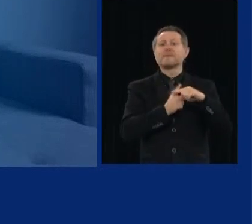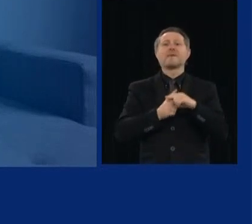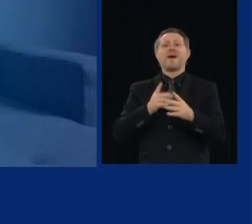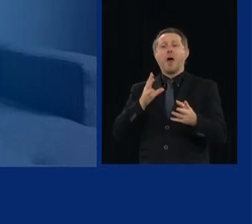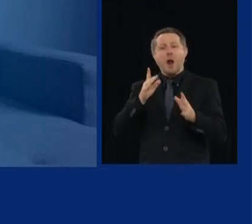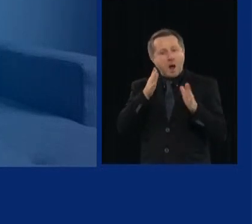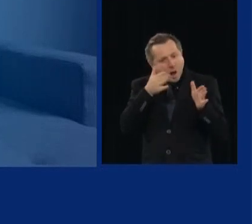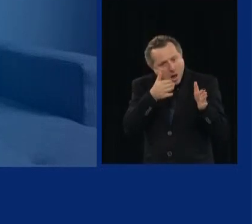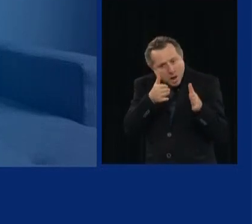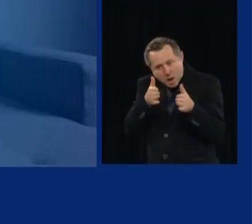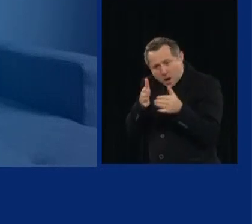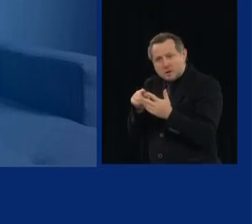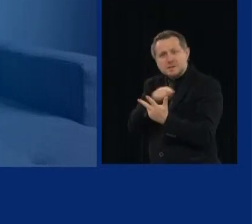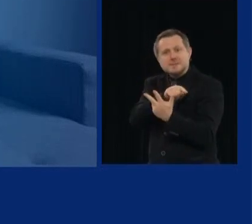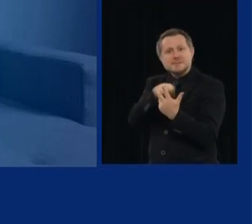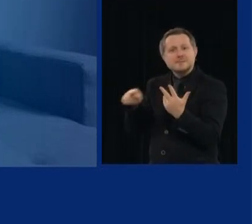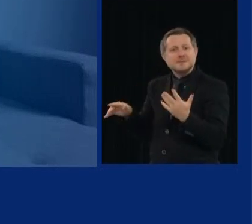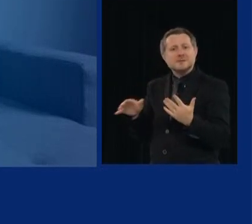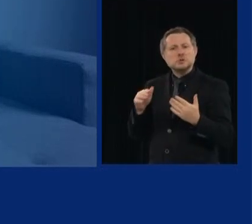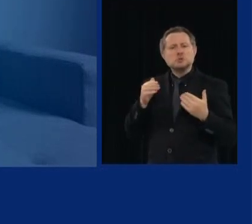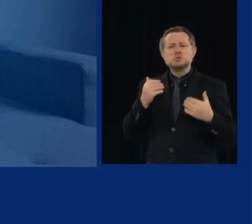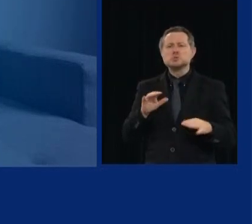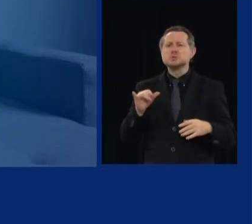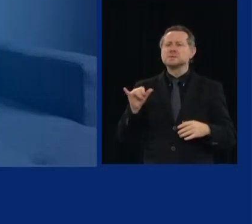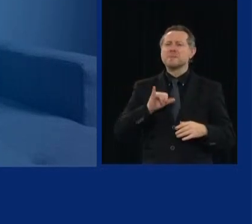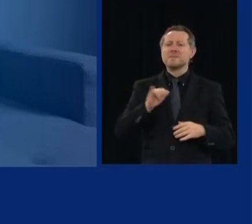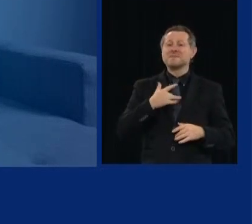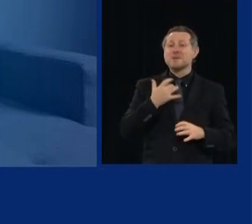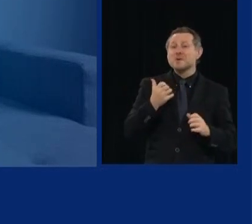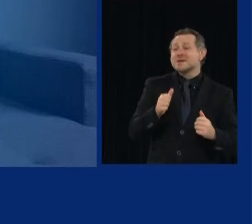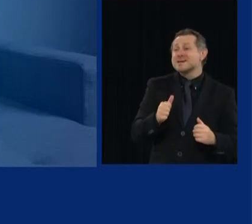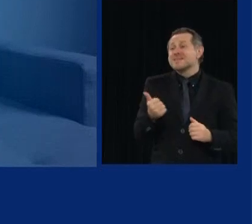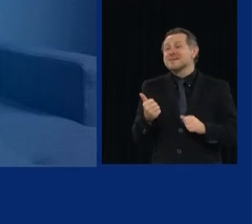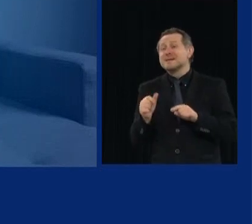HOSPITALIZATIONS, TALKING ABOUT DEATHS, TALKING ABOUT INFECTION